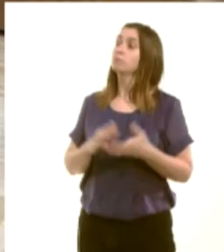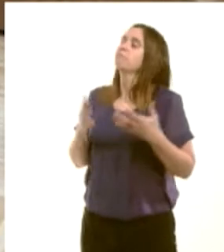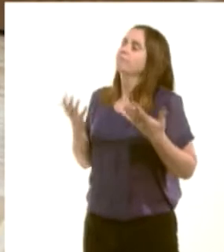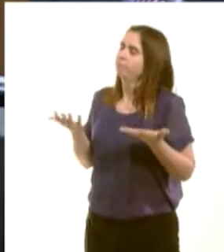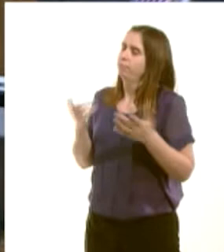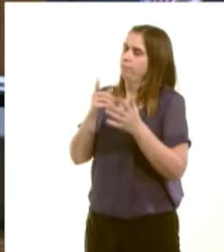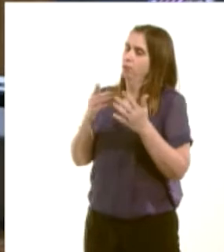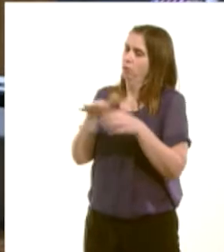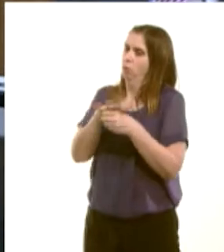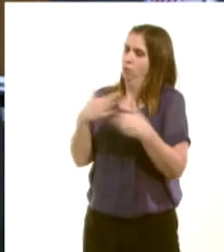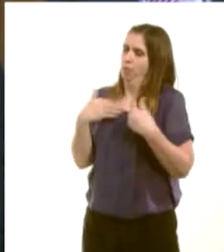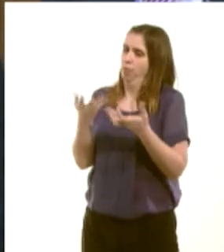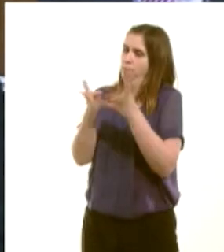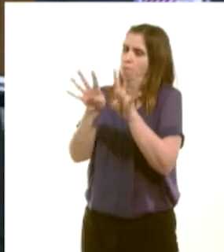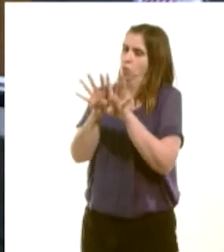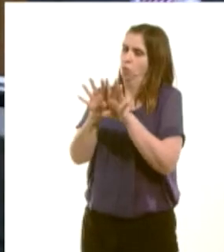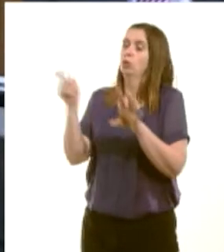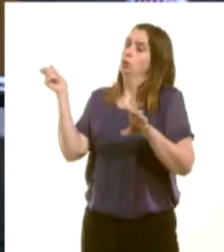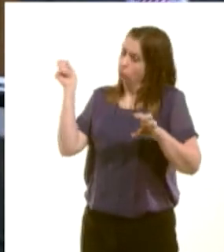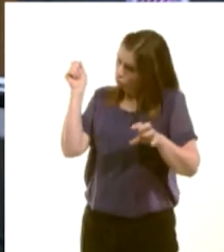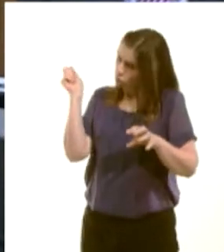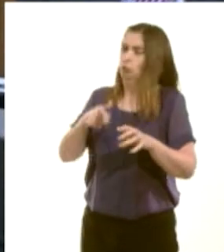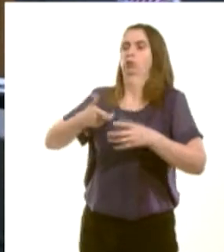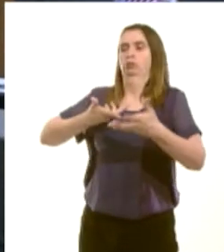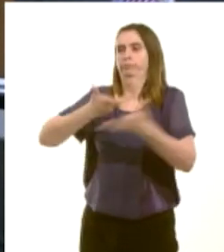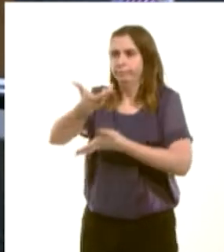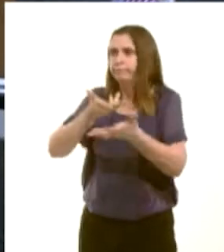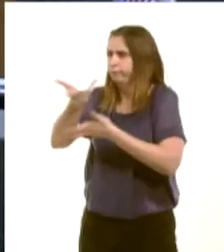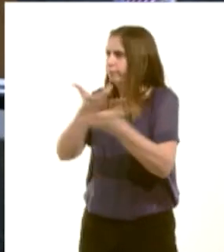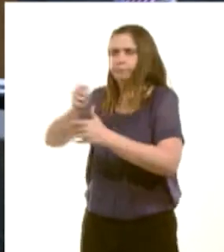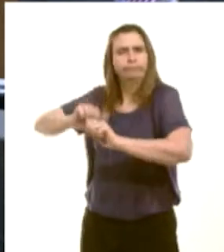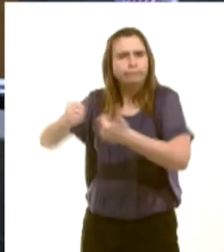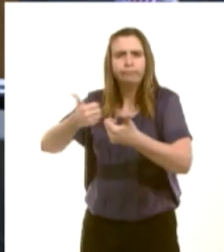to communicate with people as effectively as possible. Itís important that people understand